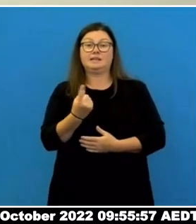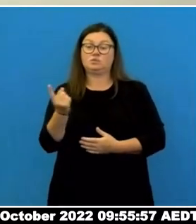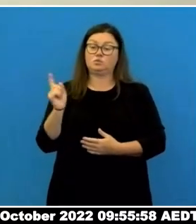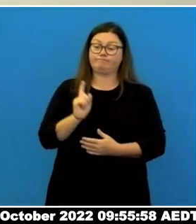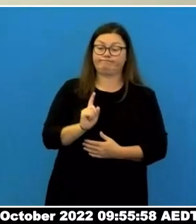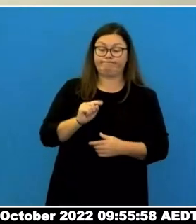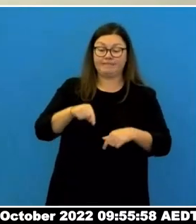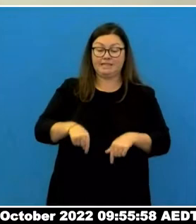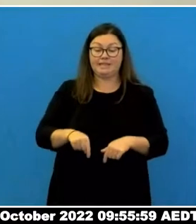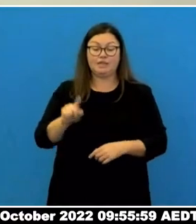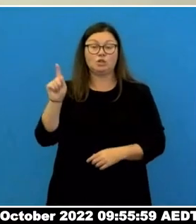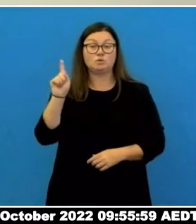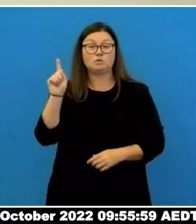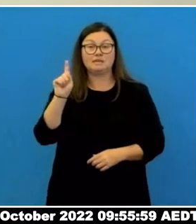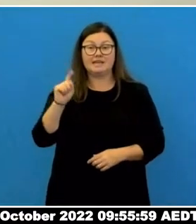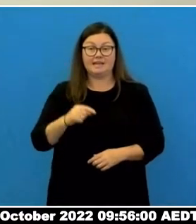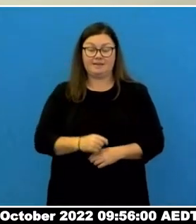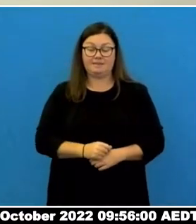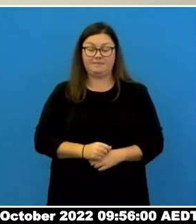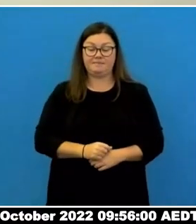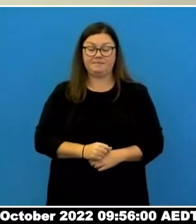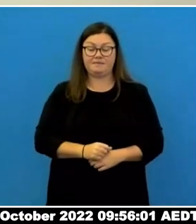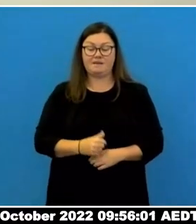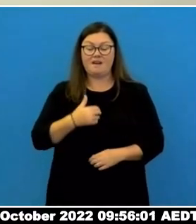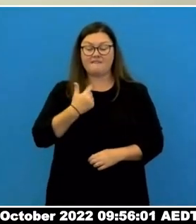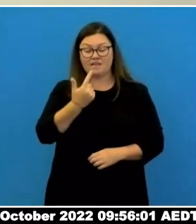But it is a privilege, obviously, to appear before the Commissioners today,